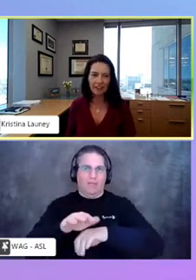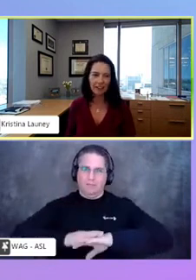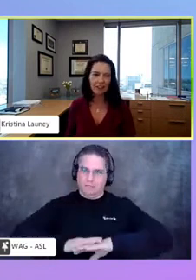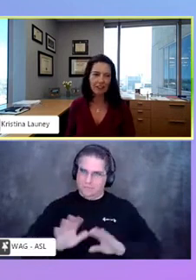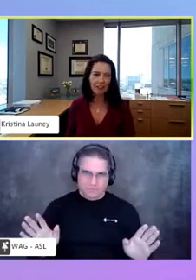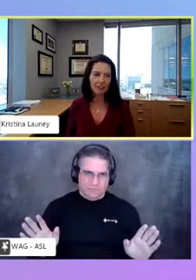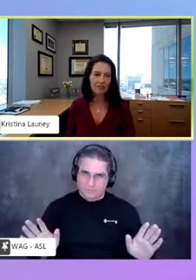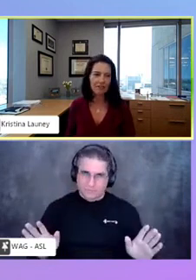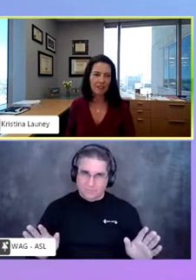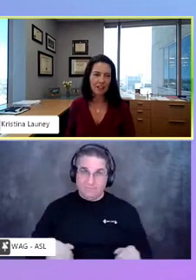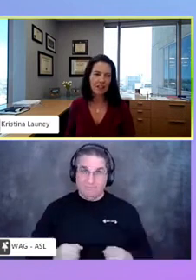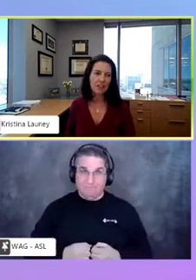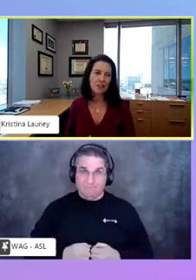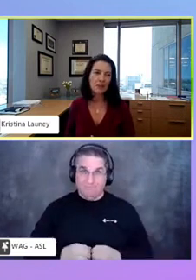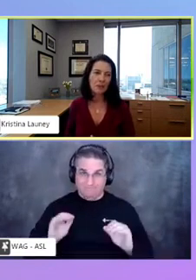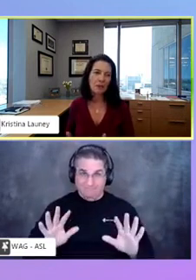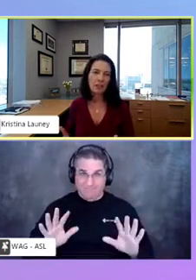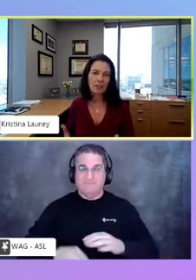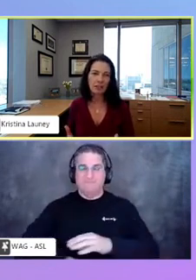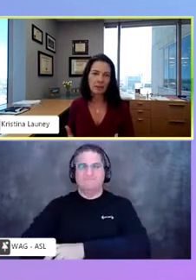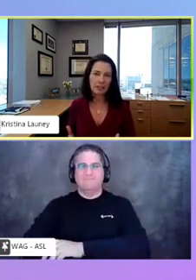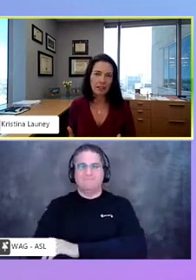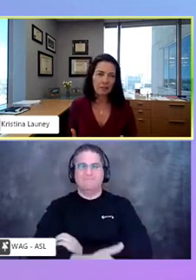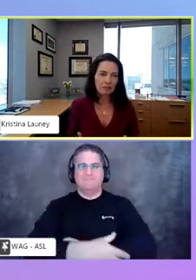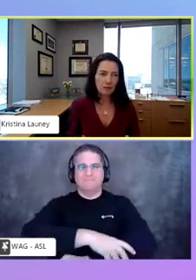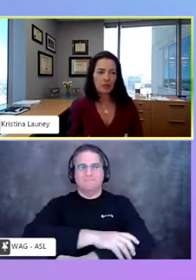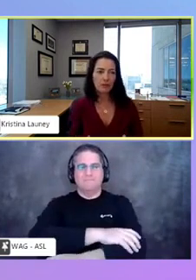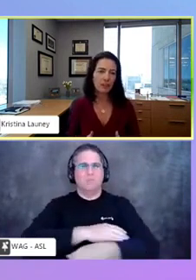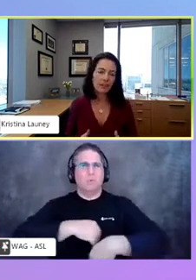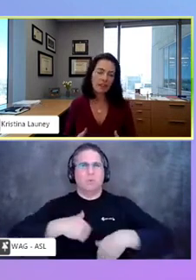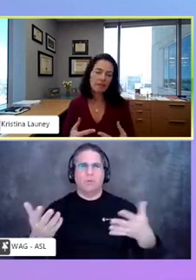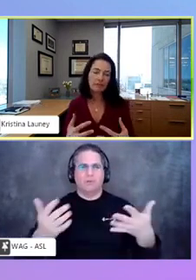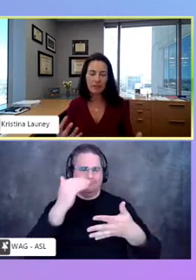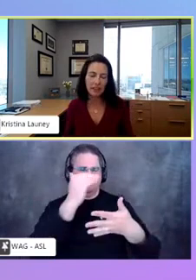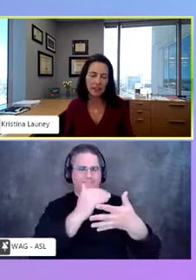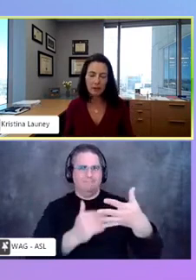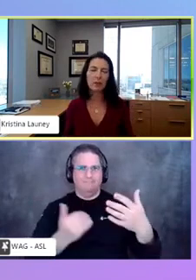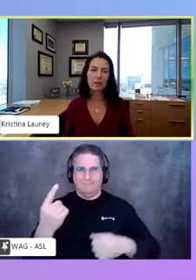is for informational purposes only. It is not legal advice.